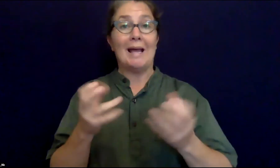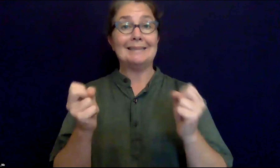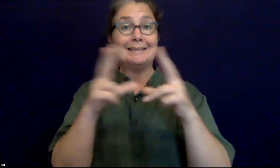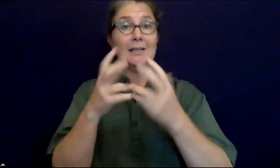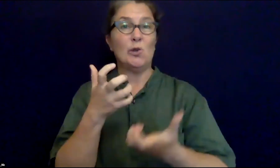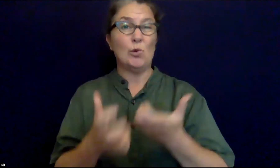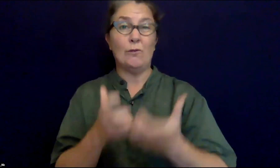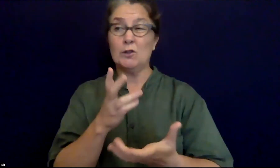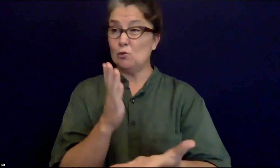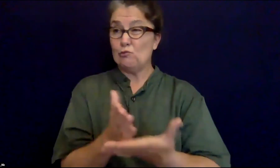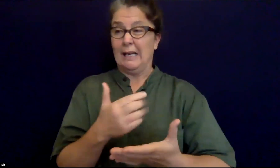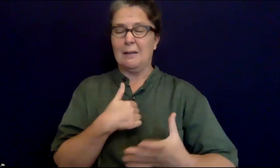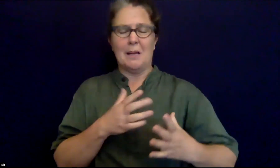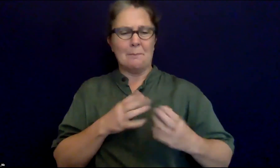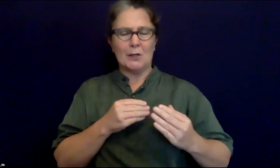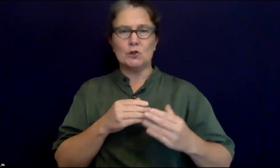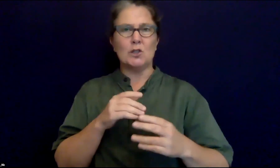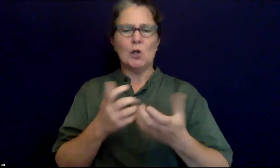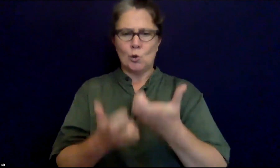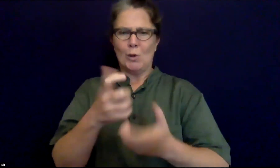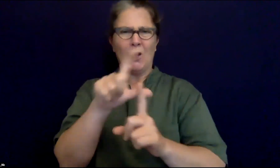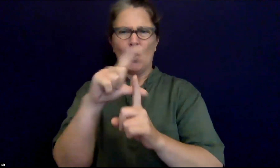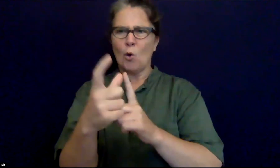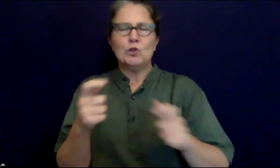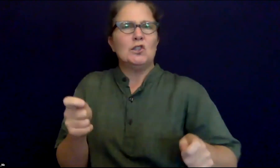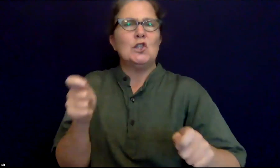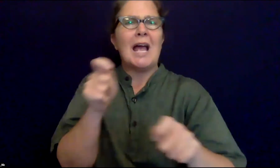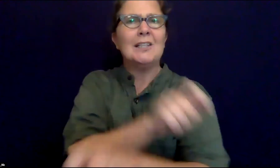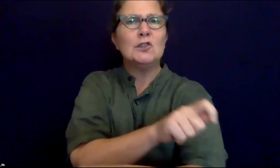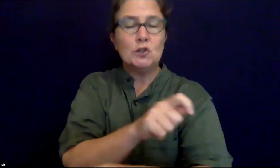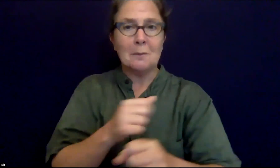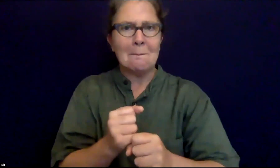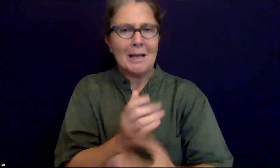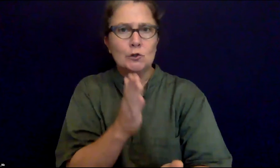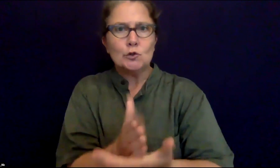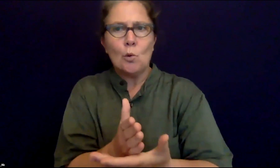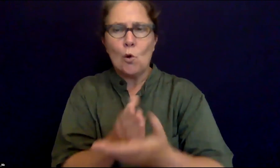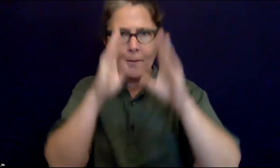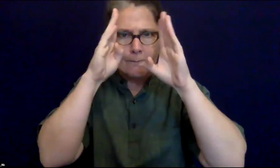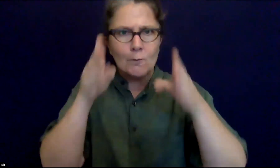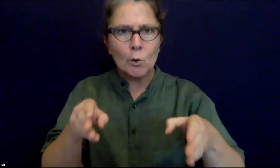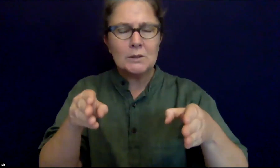changing the culture at the university as well as ensuring that the focus remains to be the